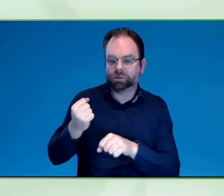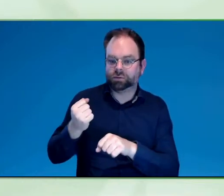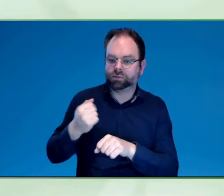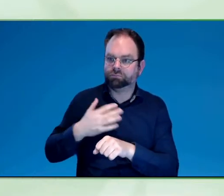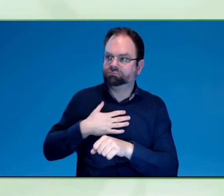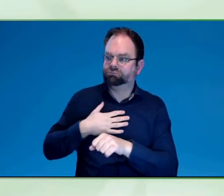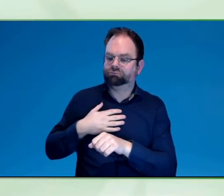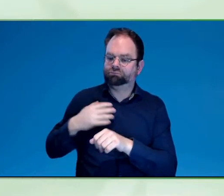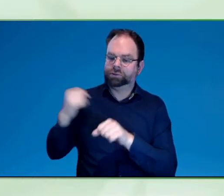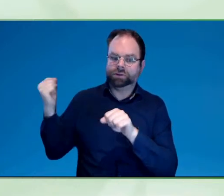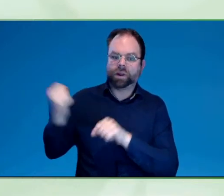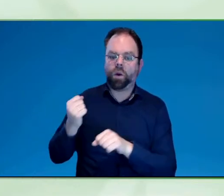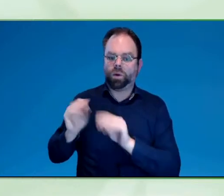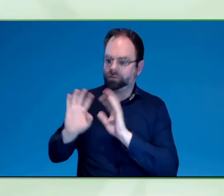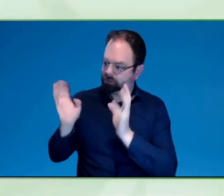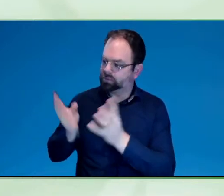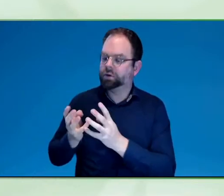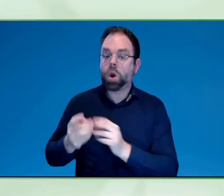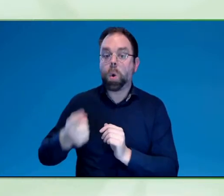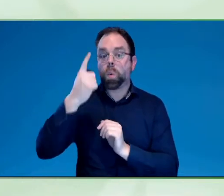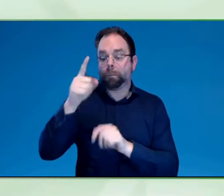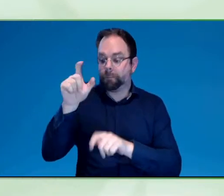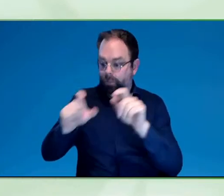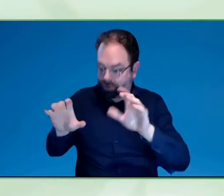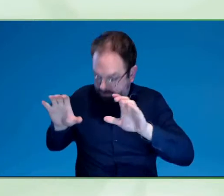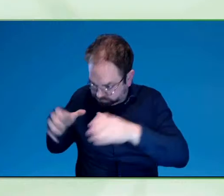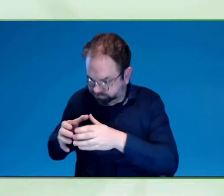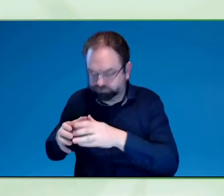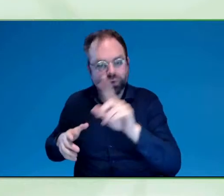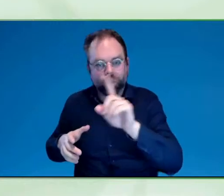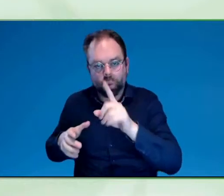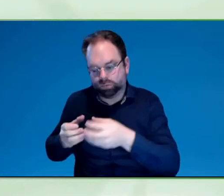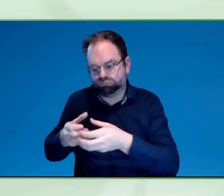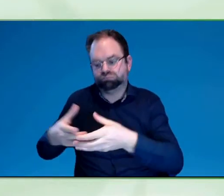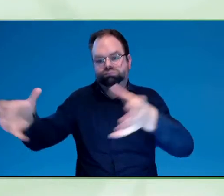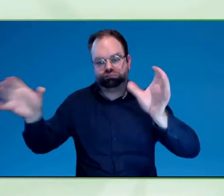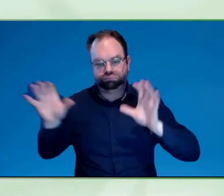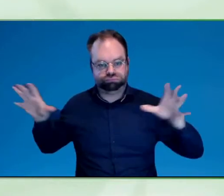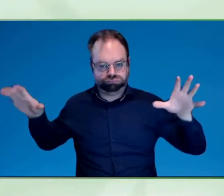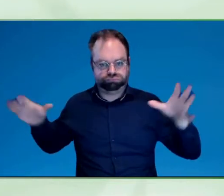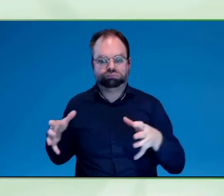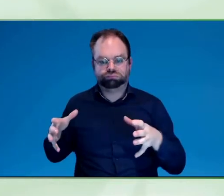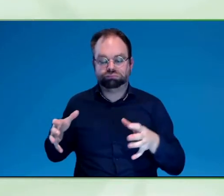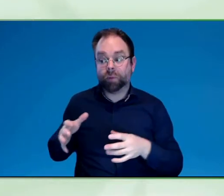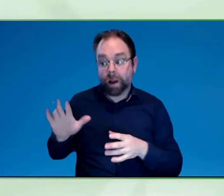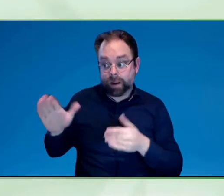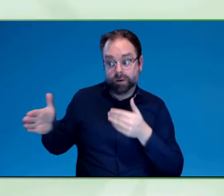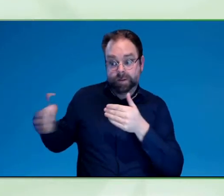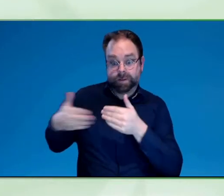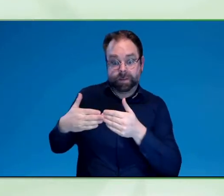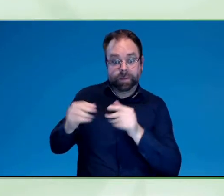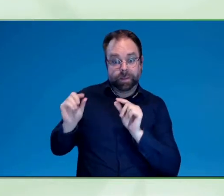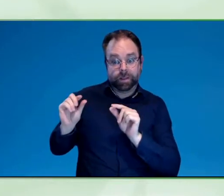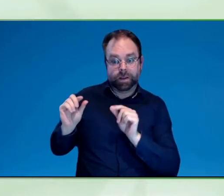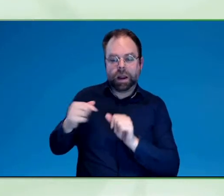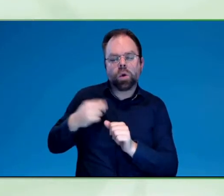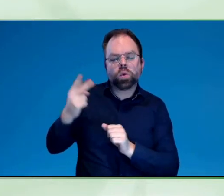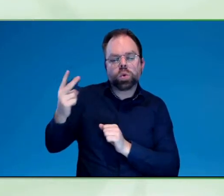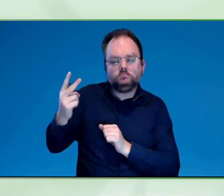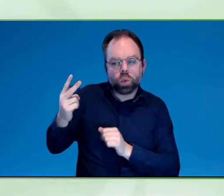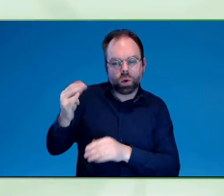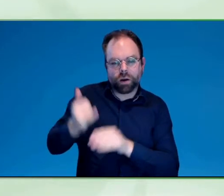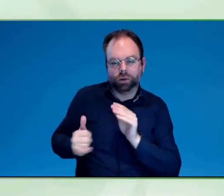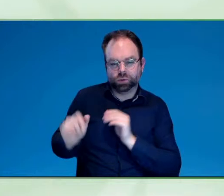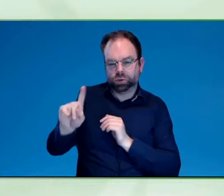My first question is, first if you could ask something to people, asking for